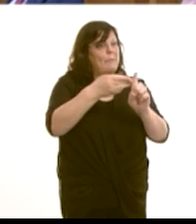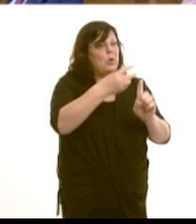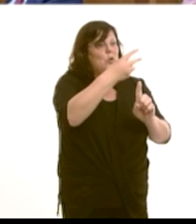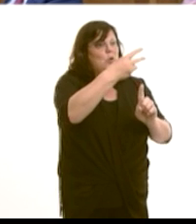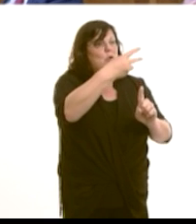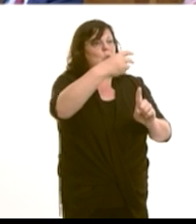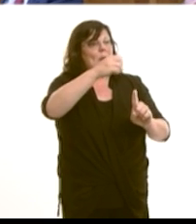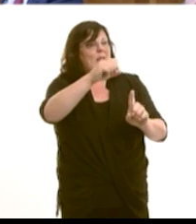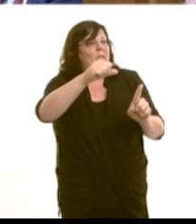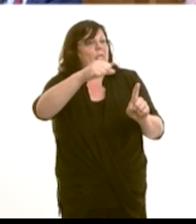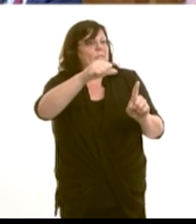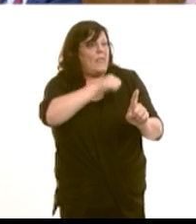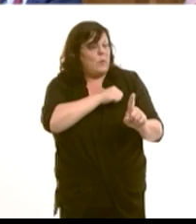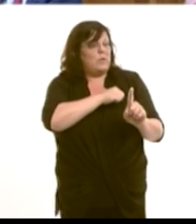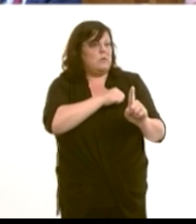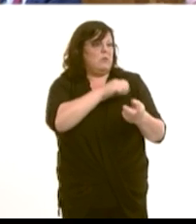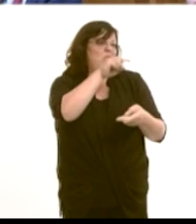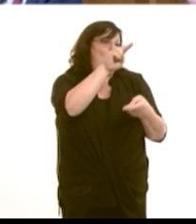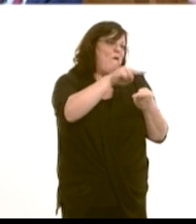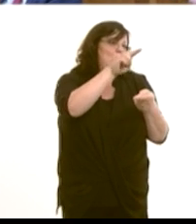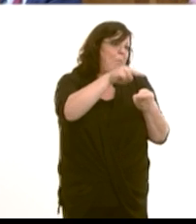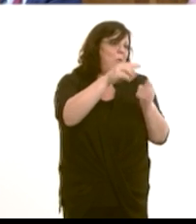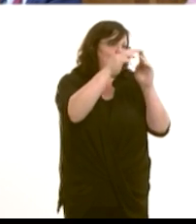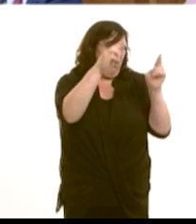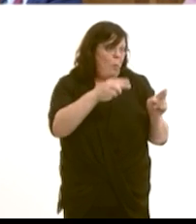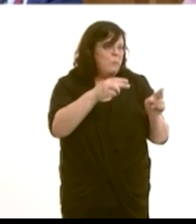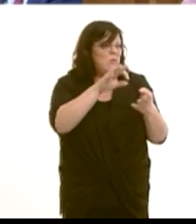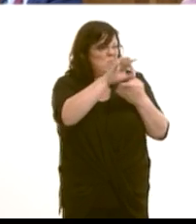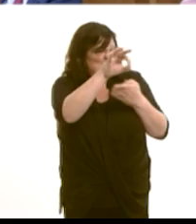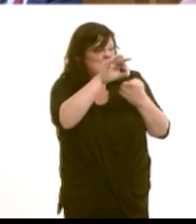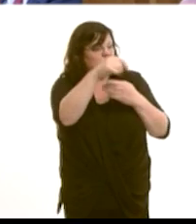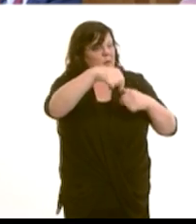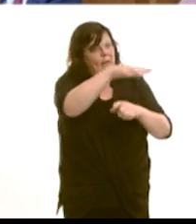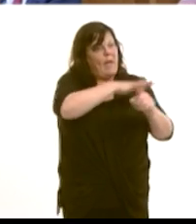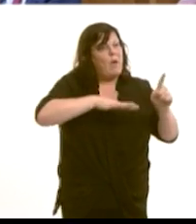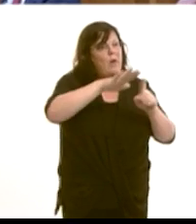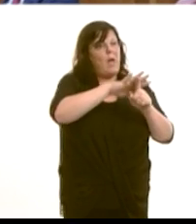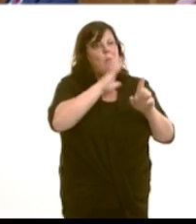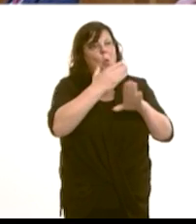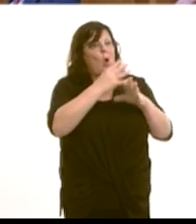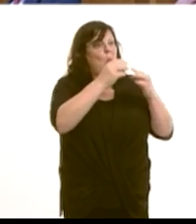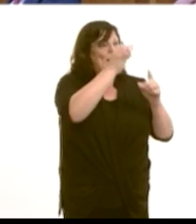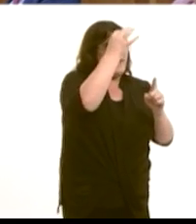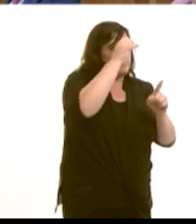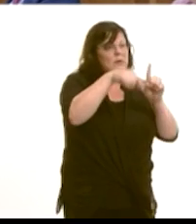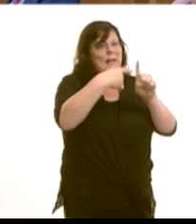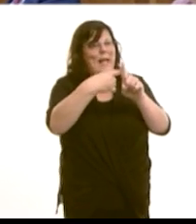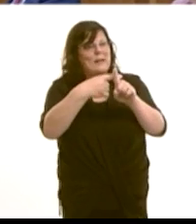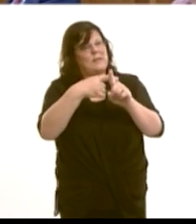this term, and we are supporting both local authorities and housing associations in order to meet that target. Mike Hedges: Can I first of all thank the First Minister for that response?